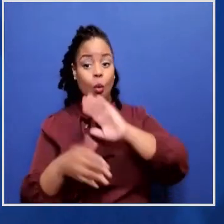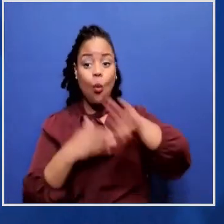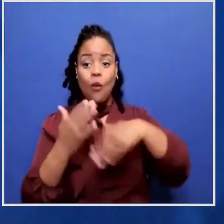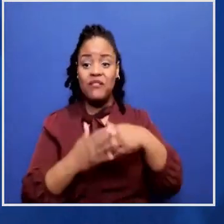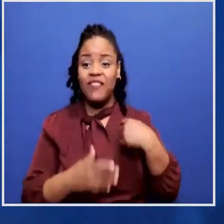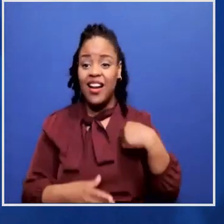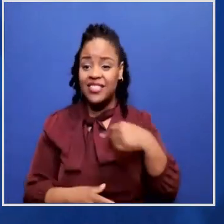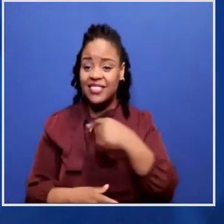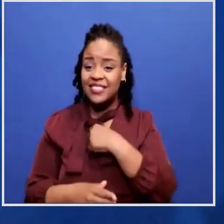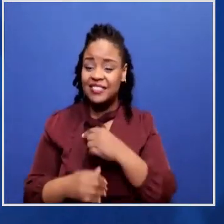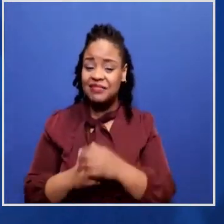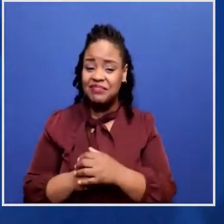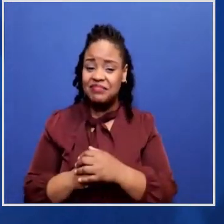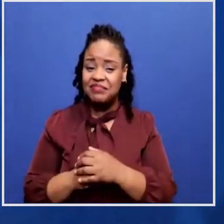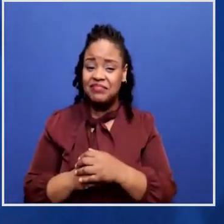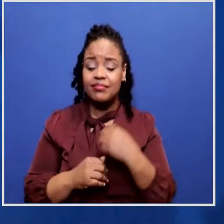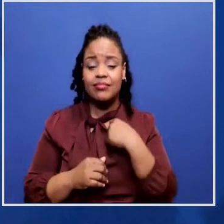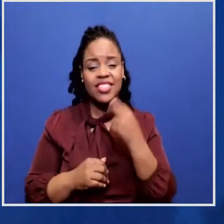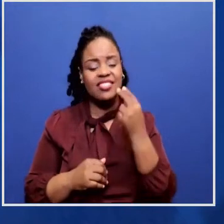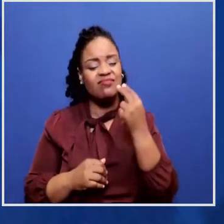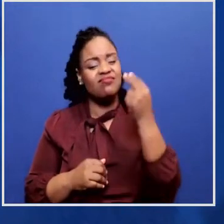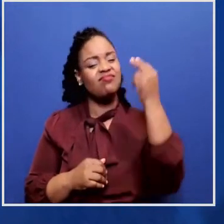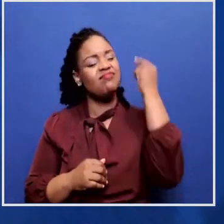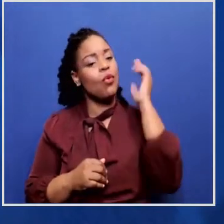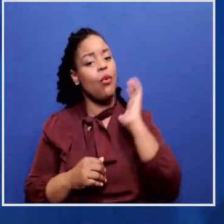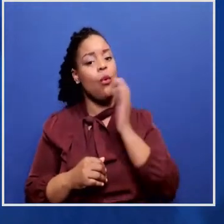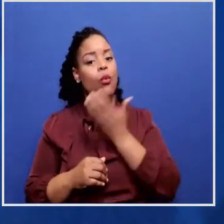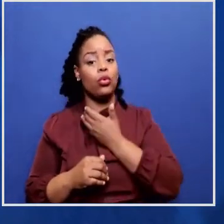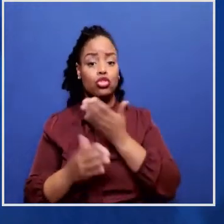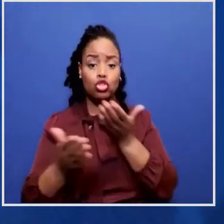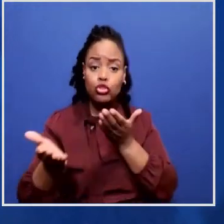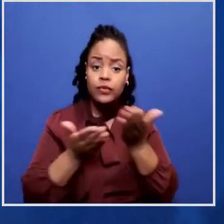AN AMERICA, DRIVEN BY THE BELIEF THAT THERE IS A CAUSE GREATER THAN ANY ONE OF US. AND EACH OF US CAN BE A PART OF